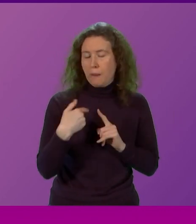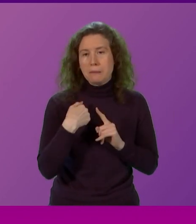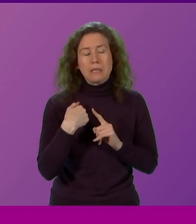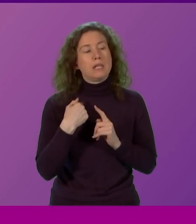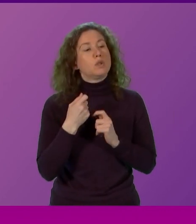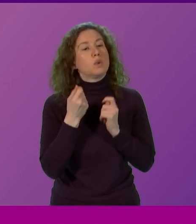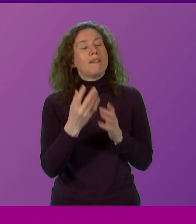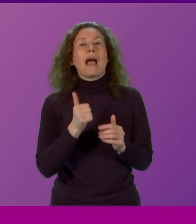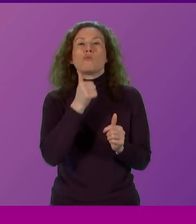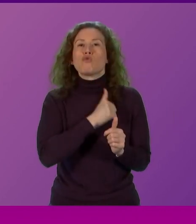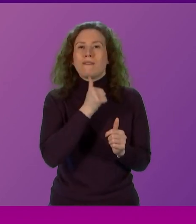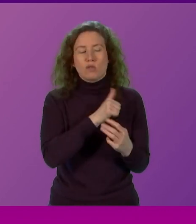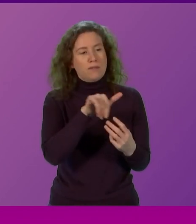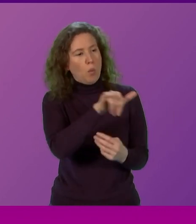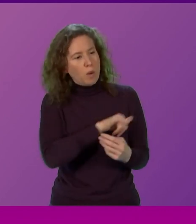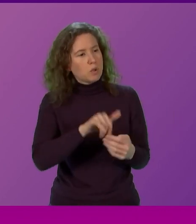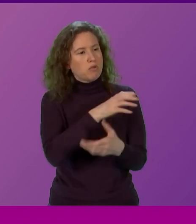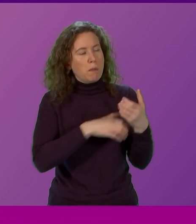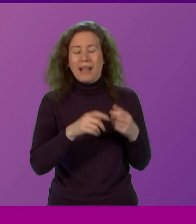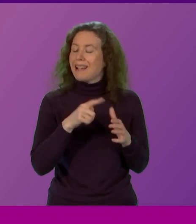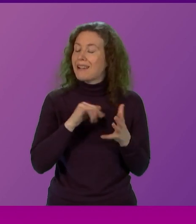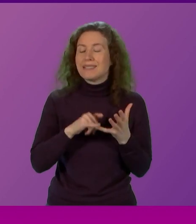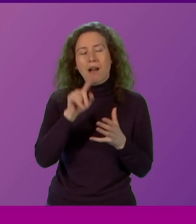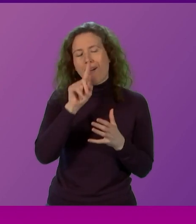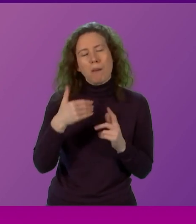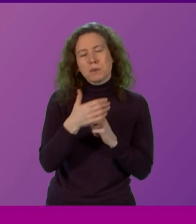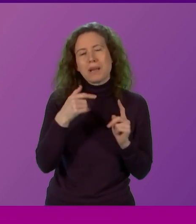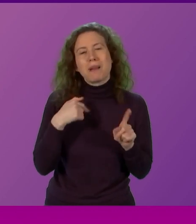for my successor, and Anas Sarwar will not manage to do that, either.